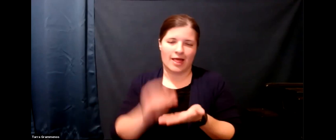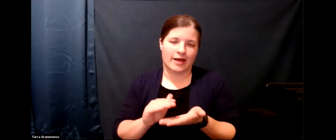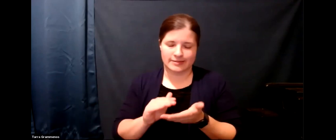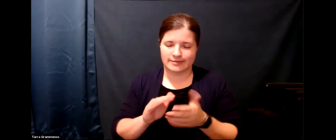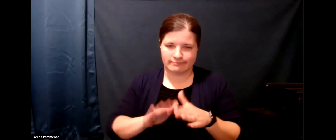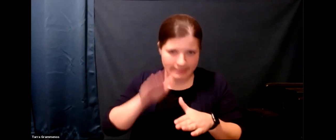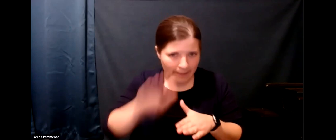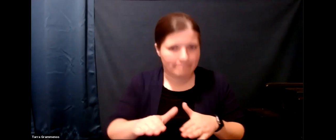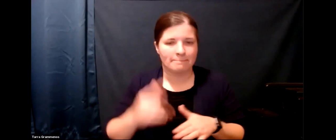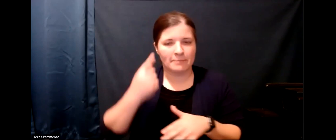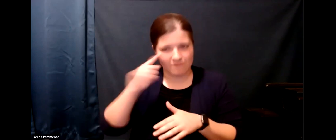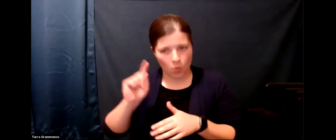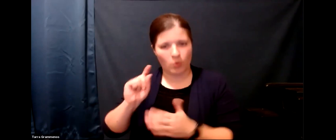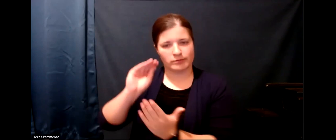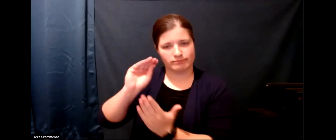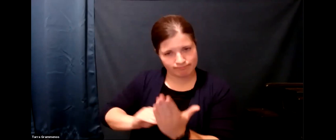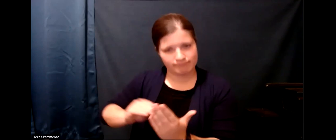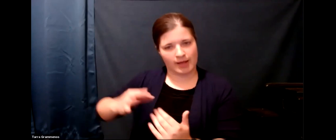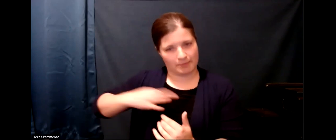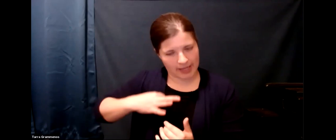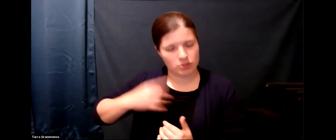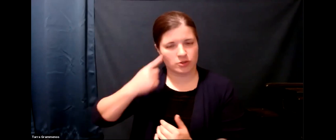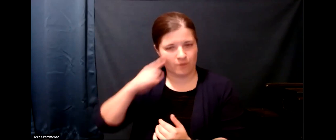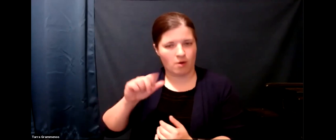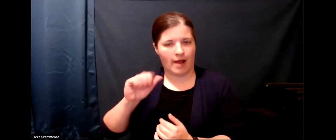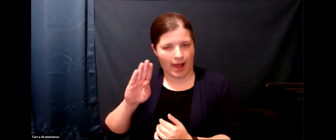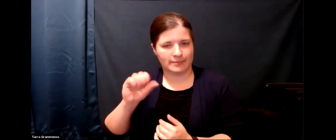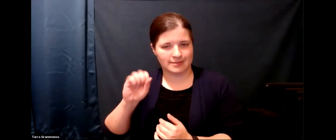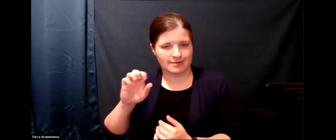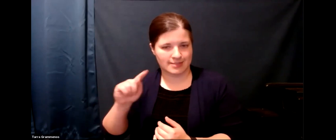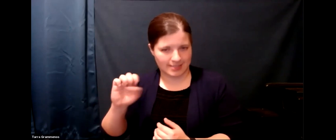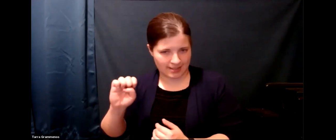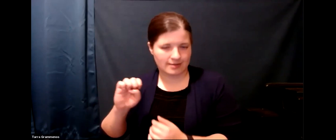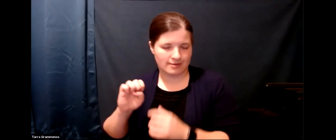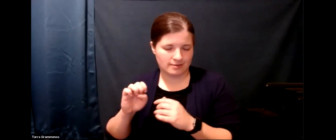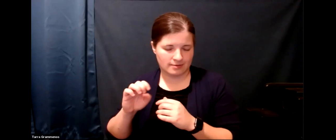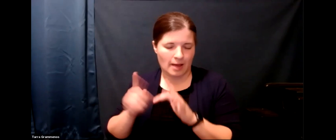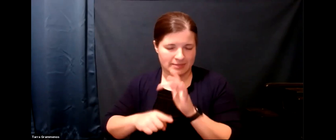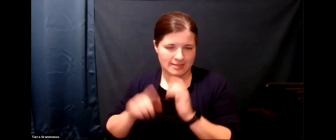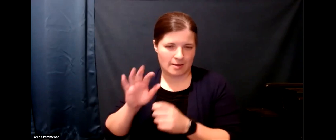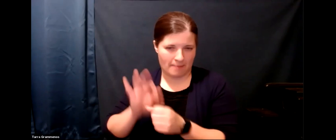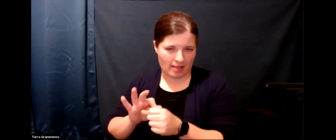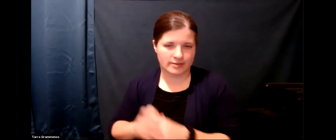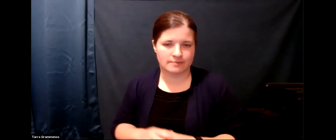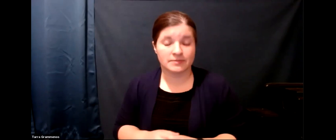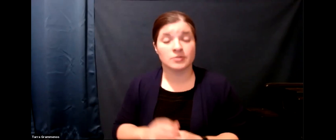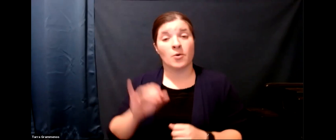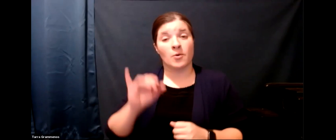complete their absentee ballot information. So that's what happens with the application.